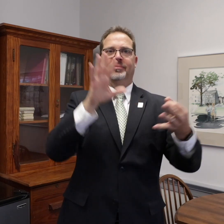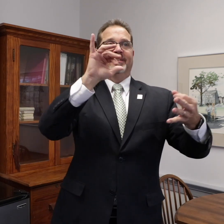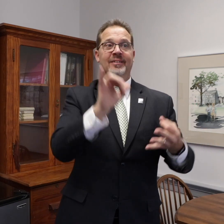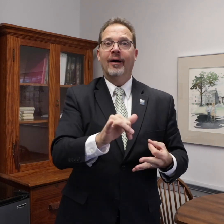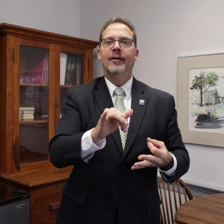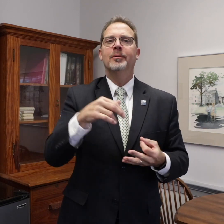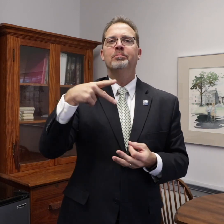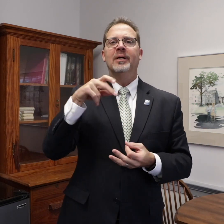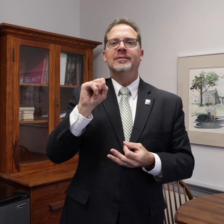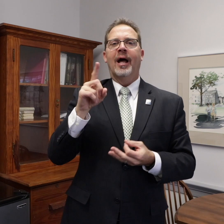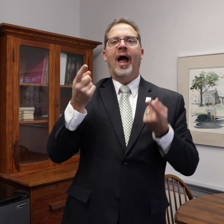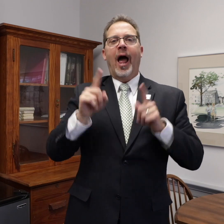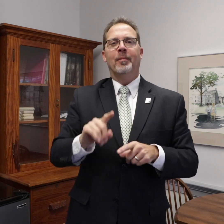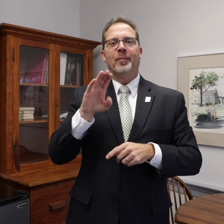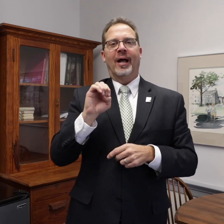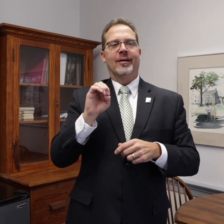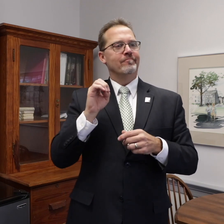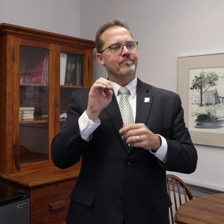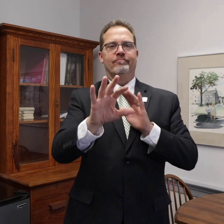the host site for the press conference.